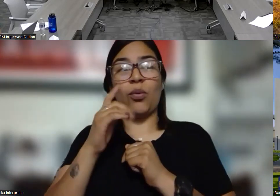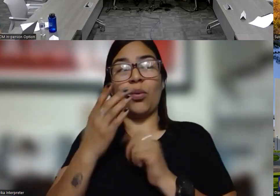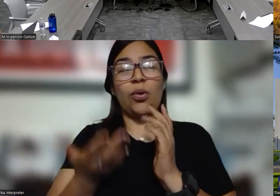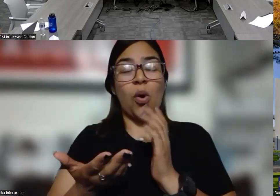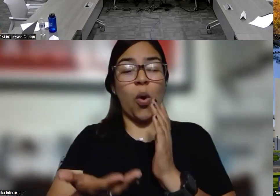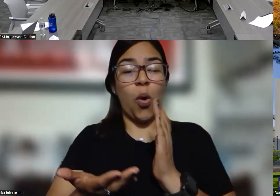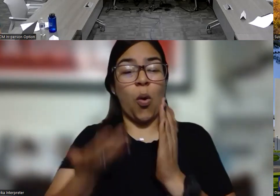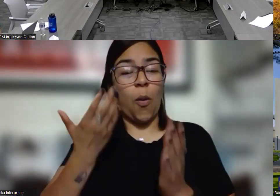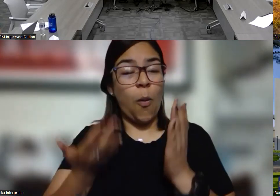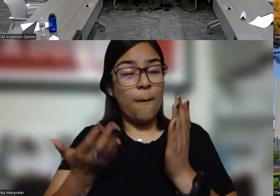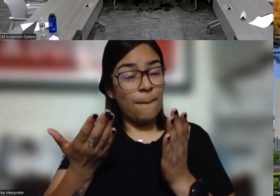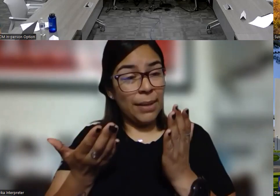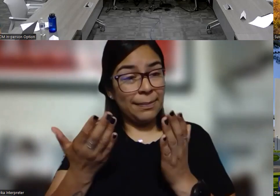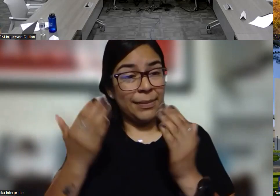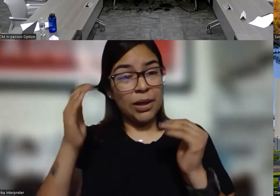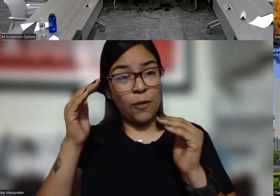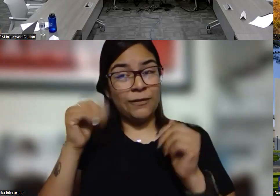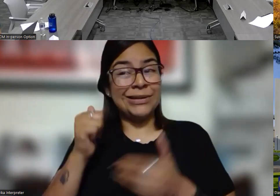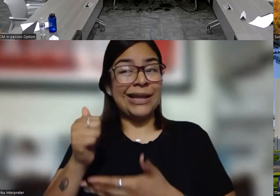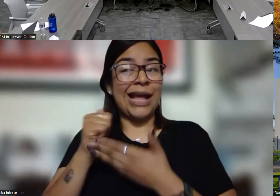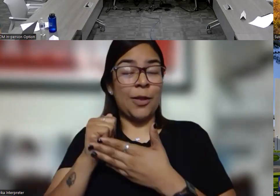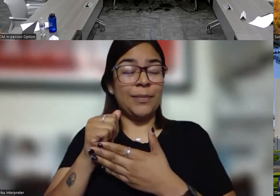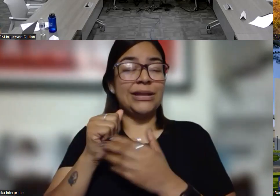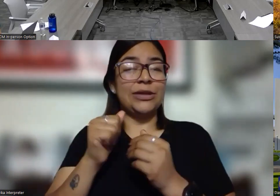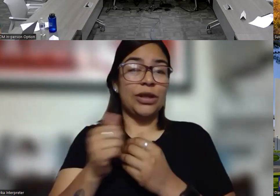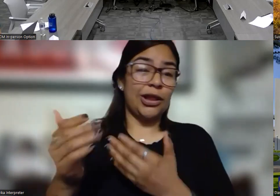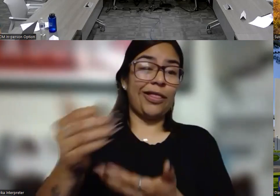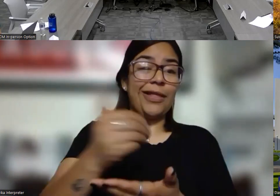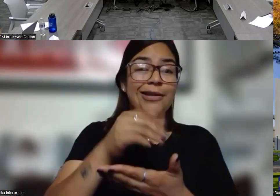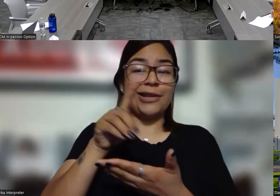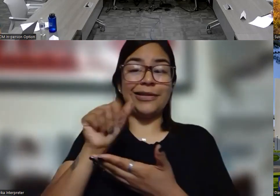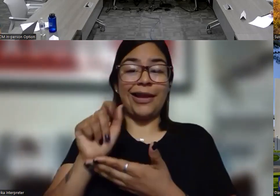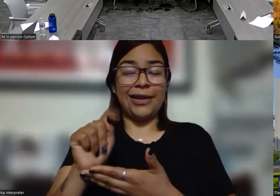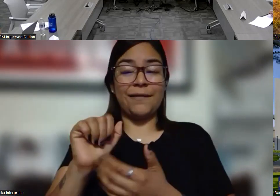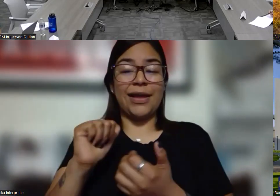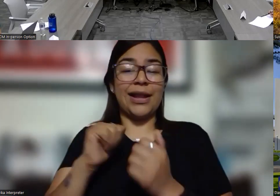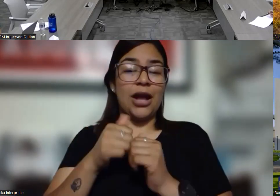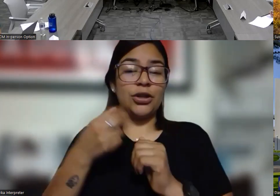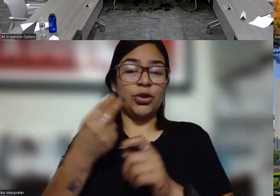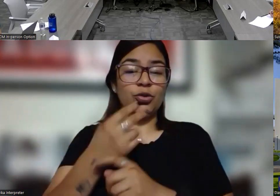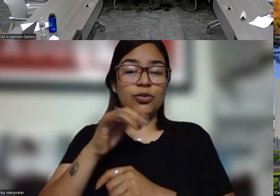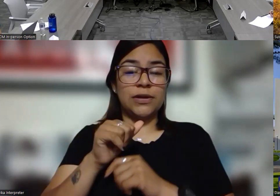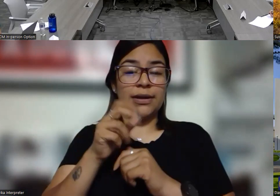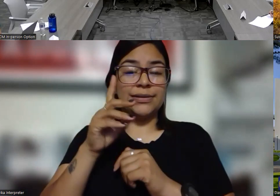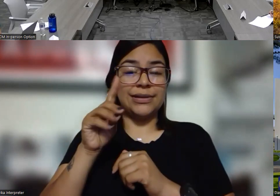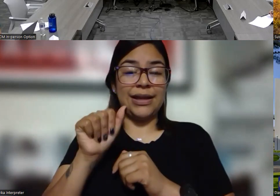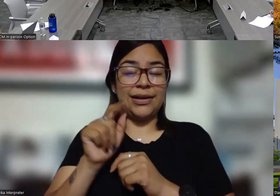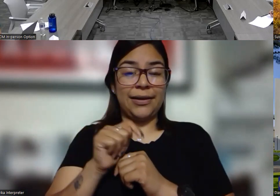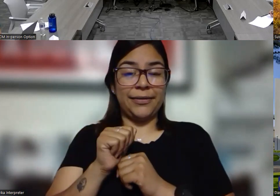them collect the data and use the information um more collectively and um and quicker if you